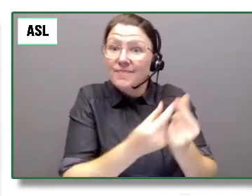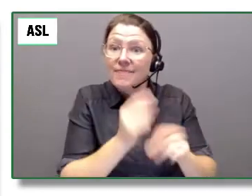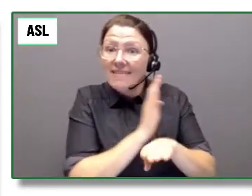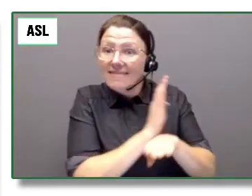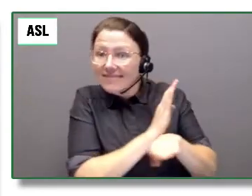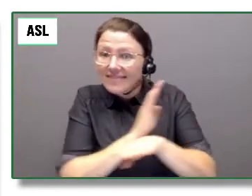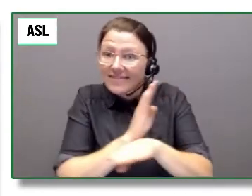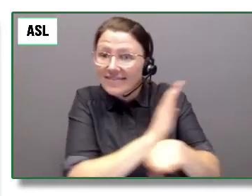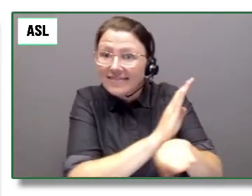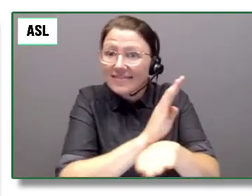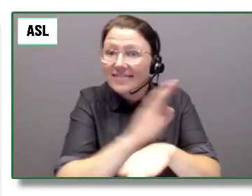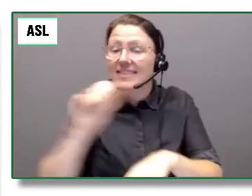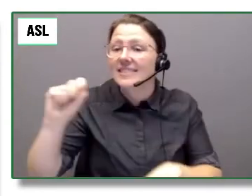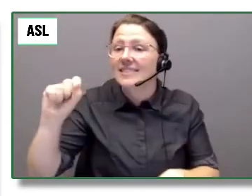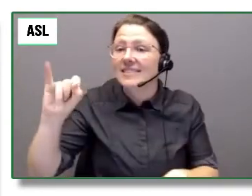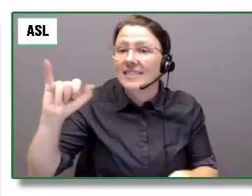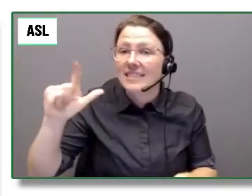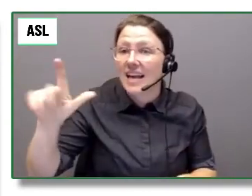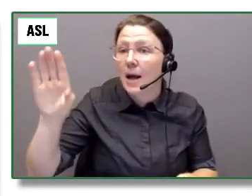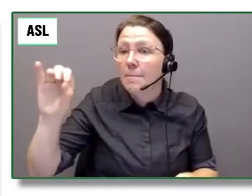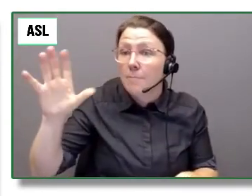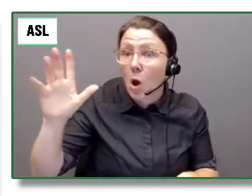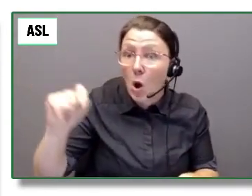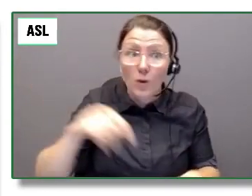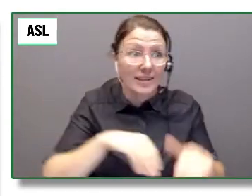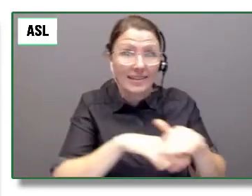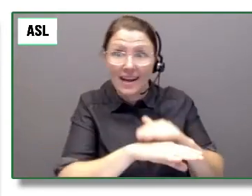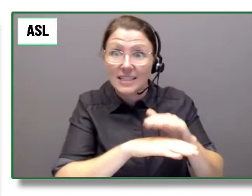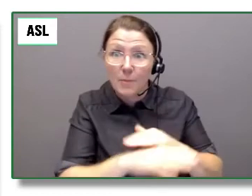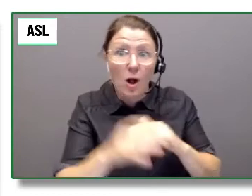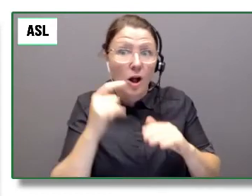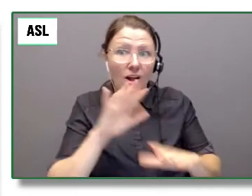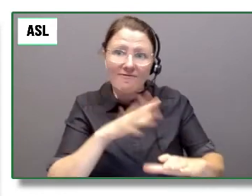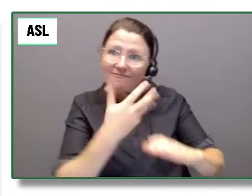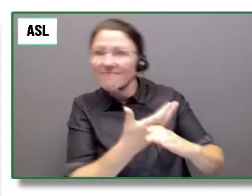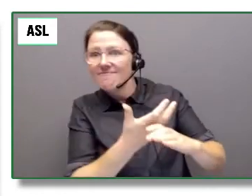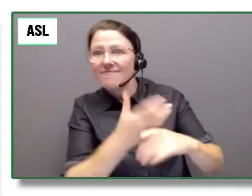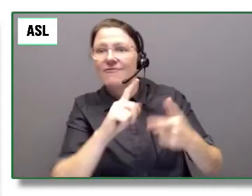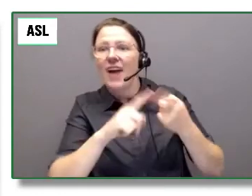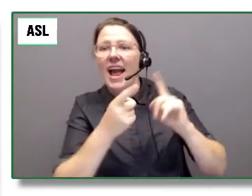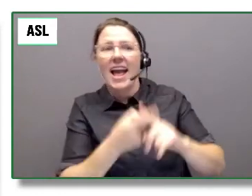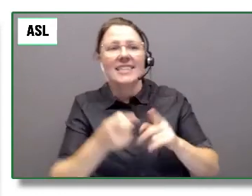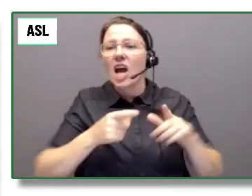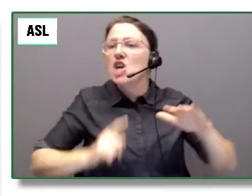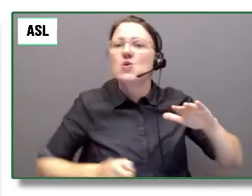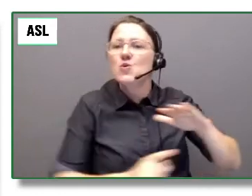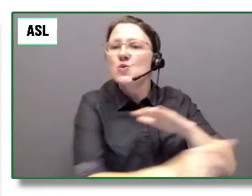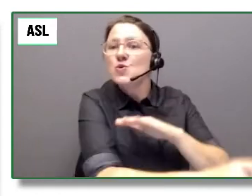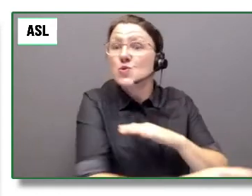adventure with a group of friends. I love that element of the outdoors, that